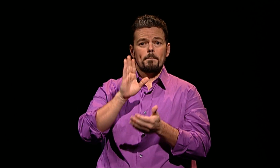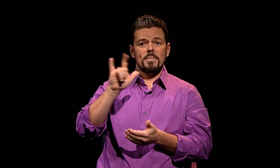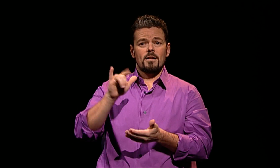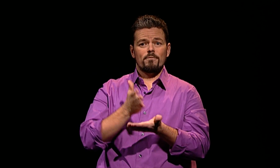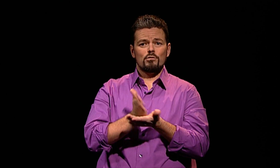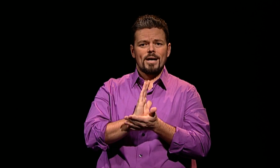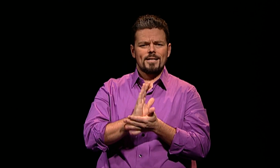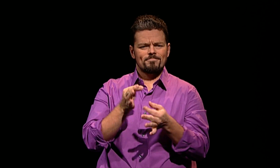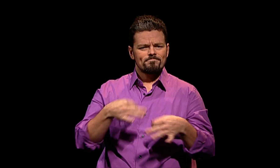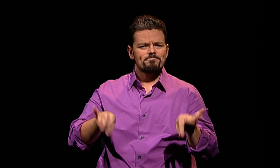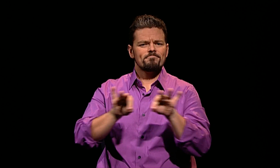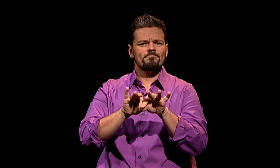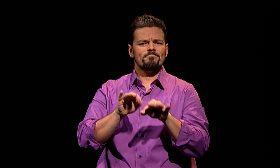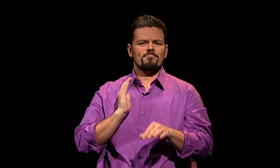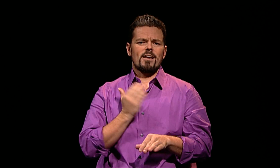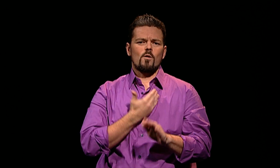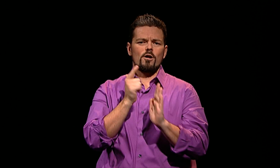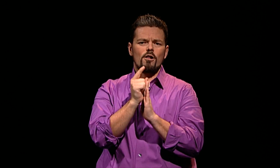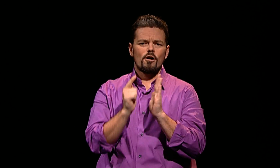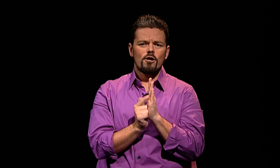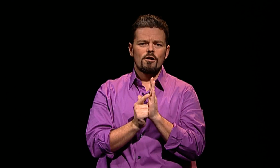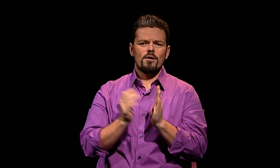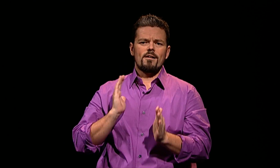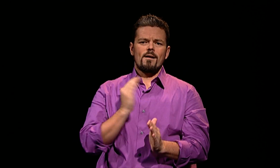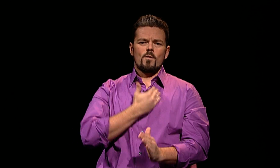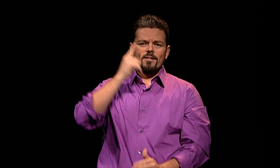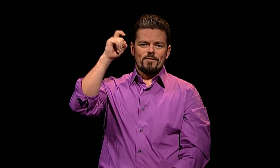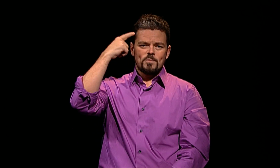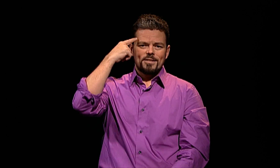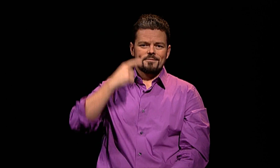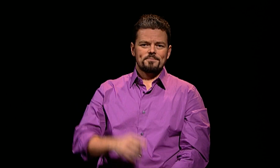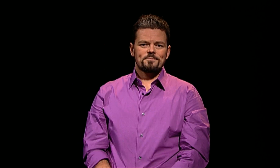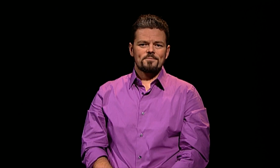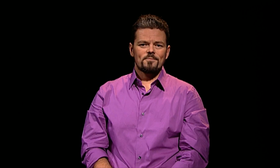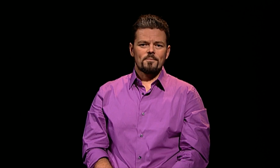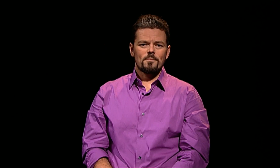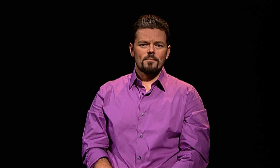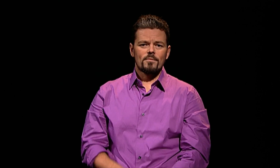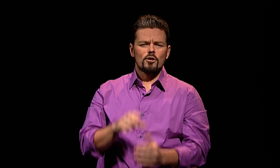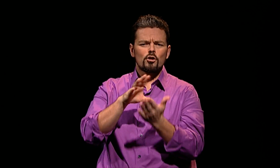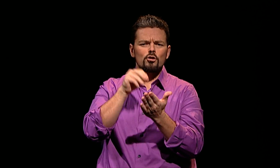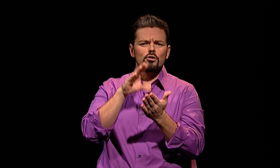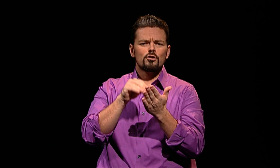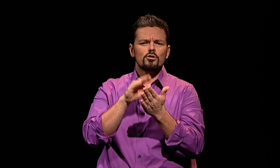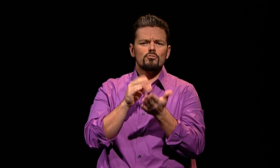THE BILL OF RIGHTS ARE VITAL IN BOTH OUR LAW AND OUR GOVERNMENT.